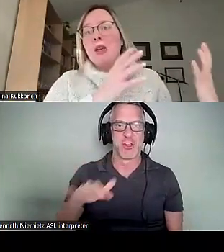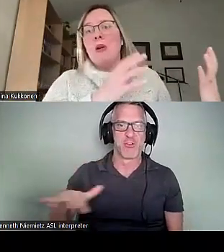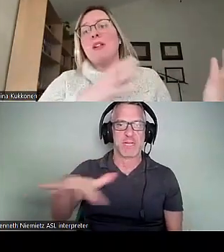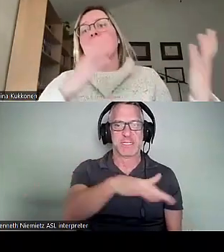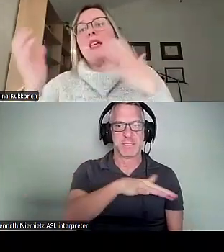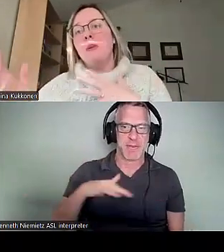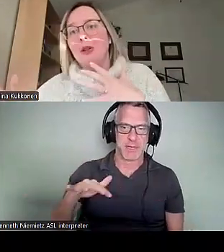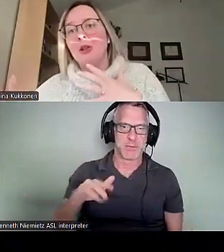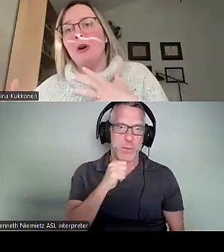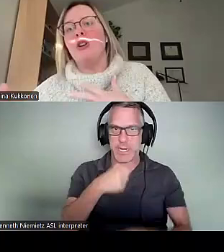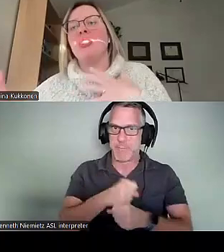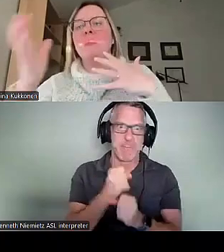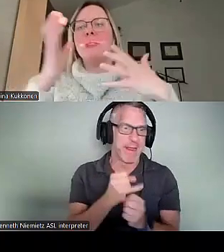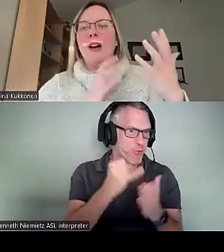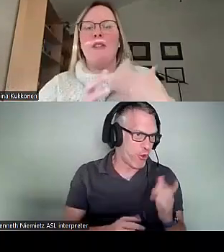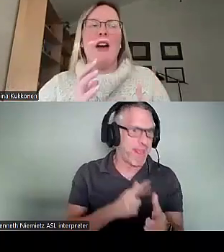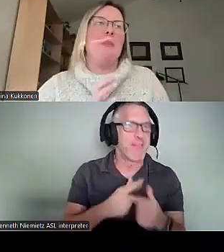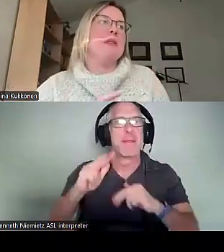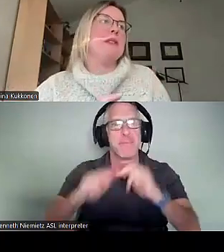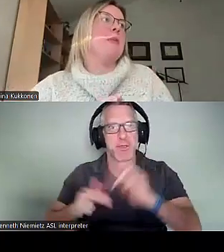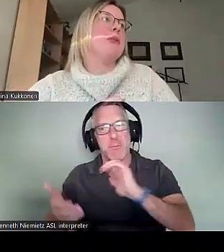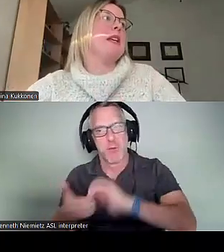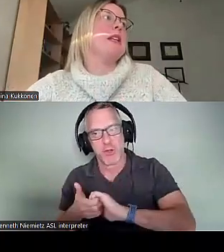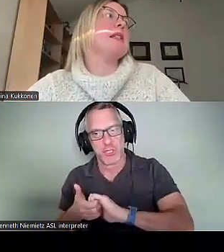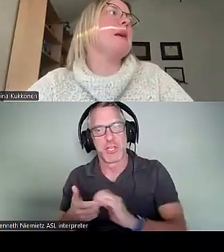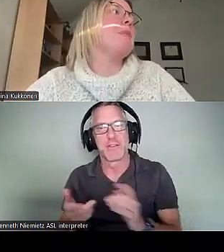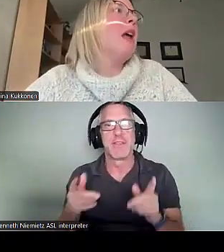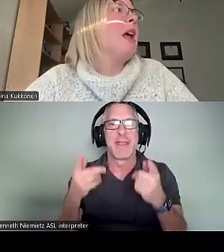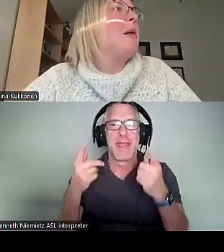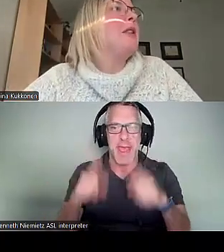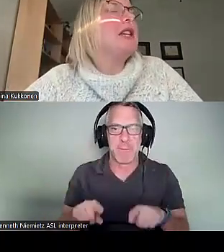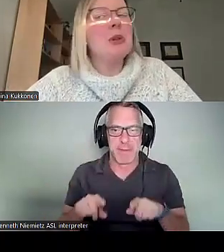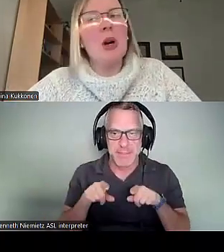the artworks and then built the partnerships, they happened simultaneously. But these were